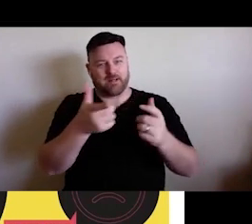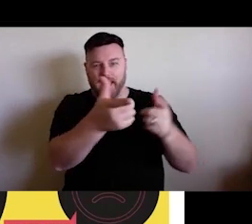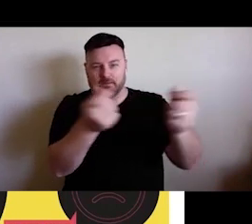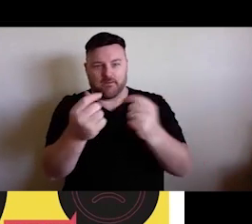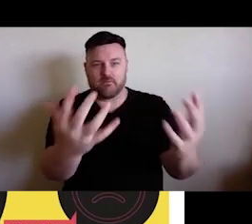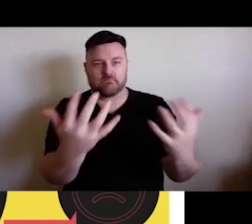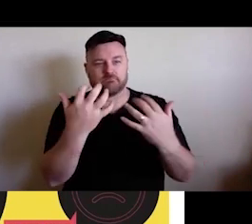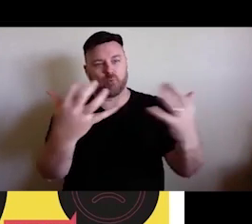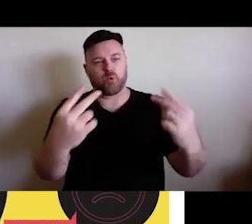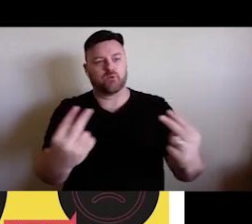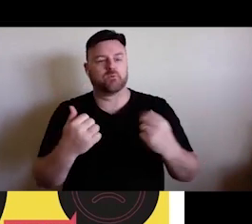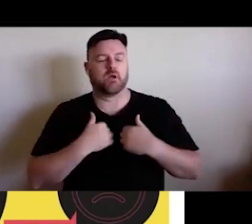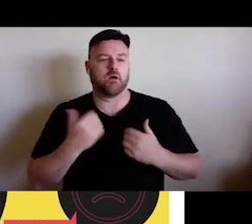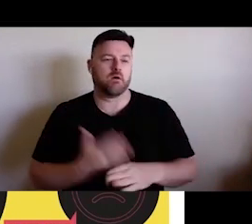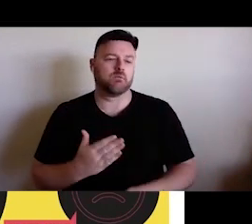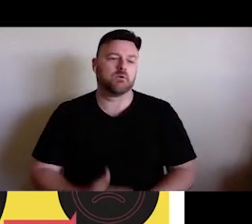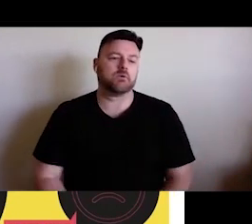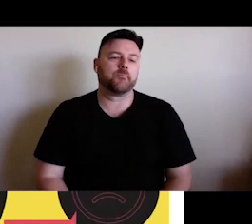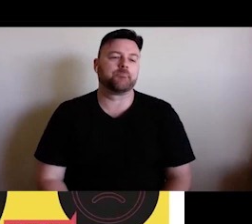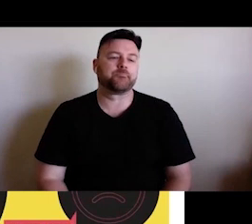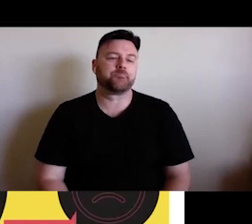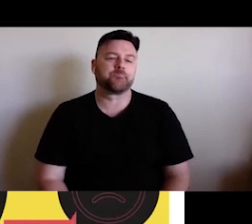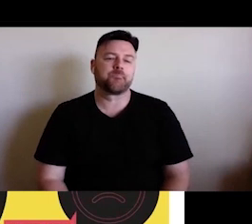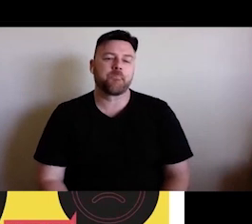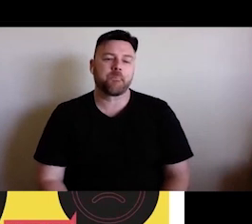you find a model that works, you can build a lot of audience in through